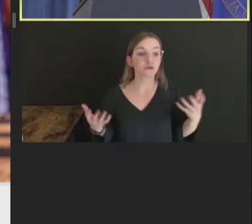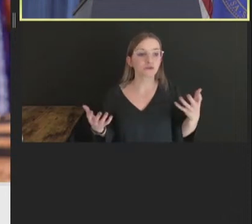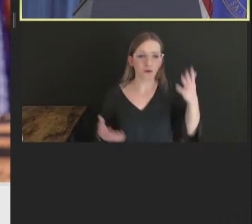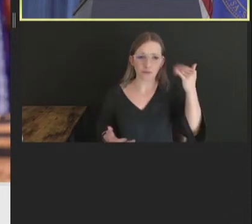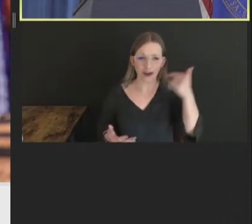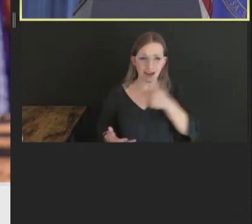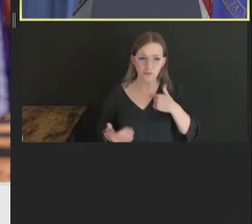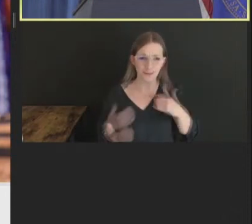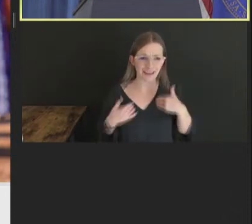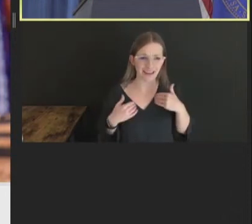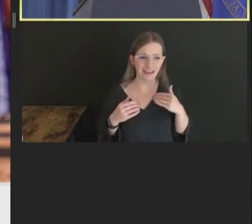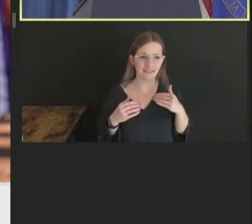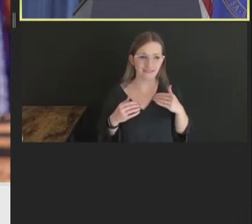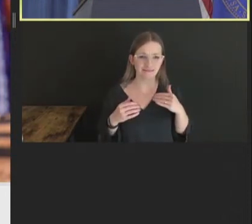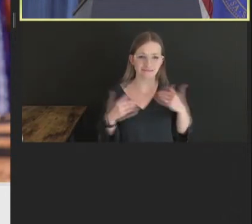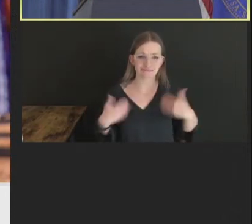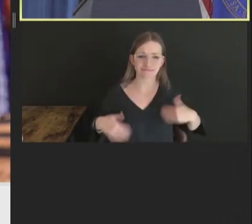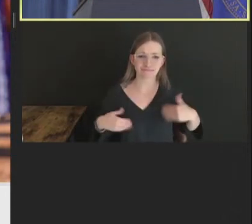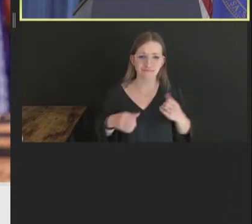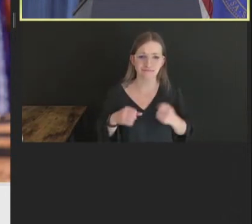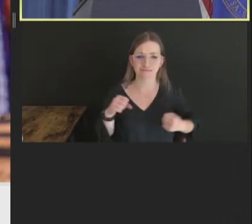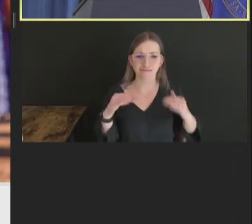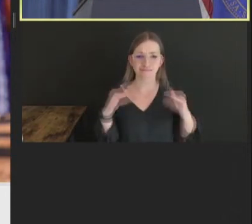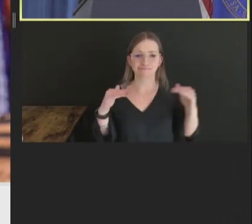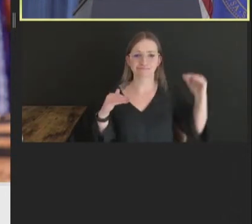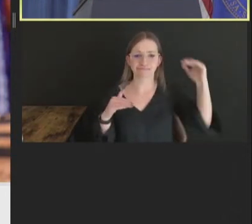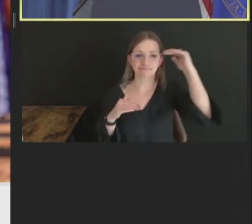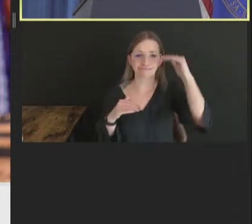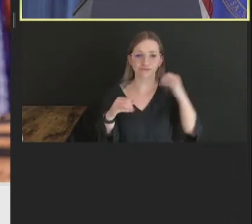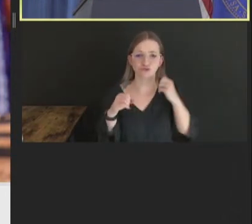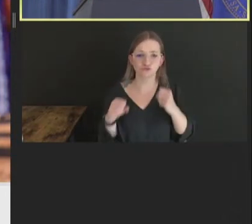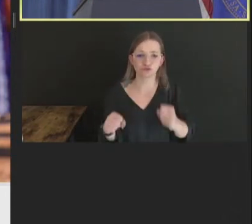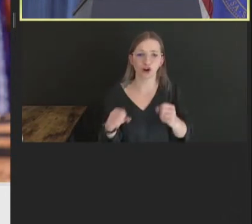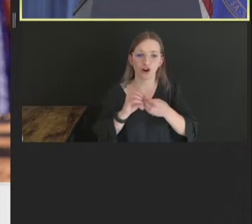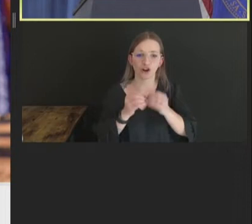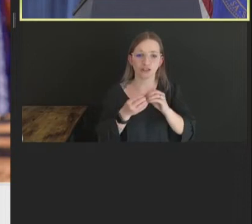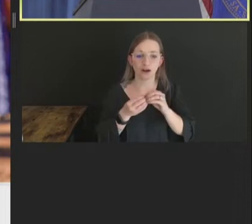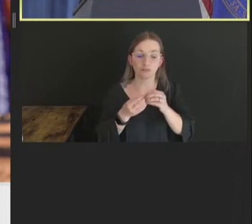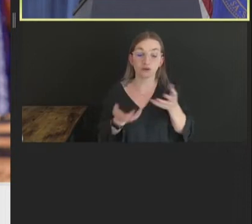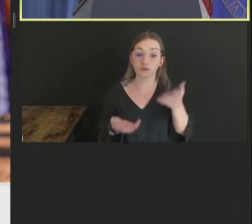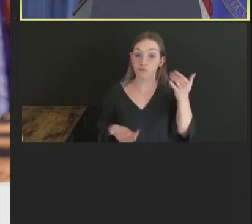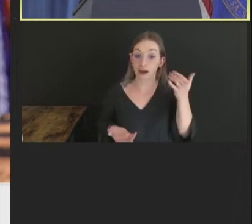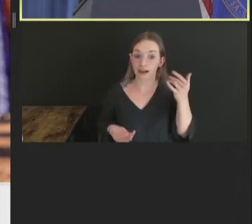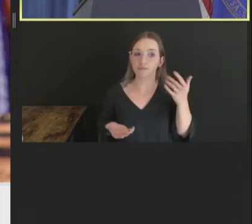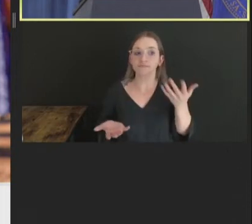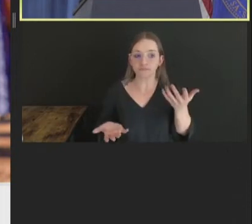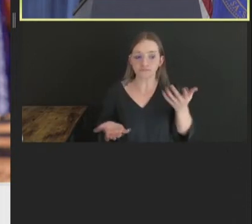one thing to note is that through HIS, tribes really have a strong history of -- especially